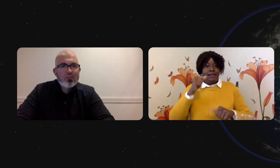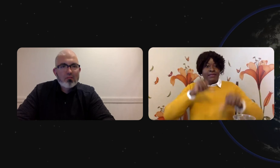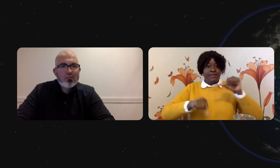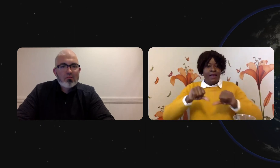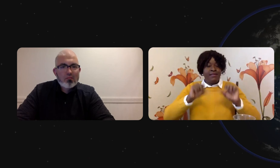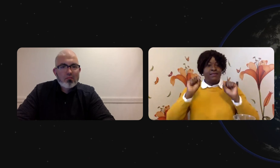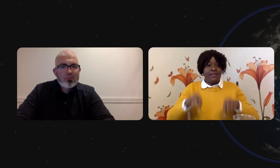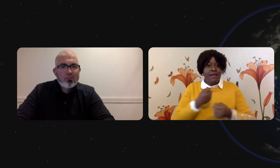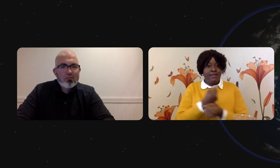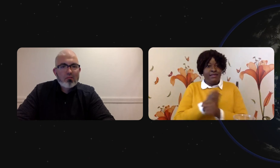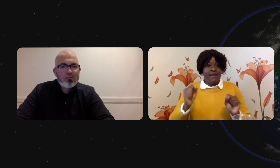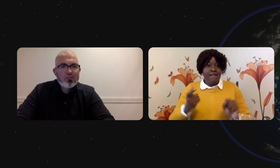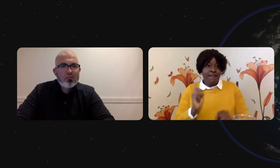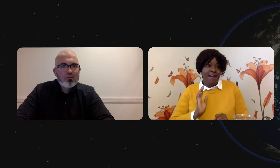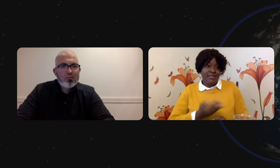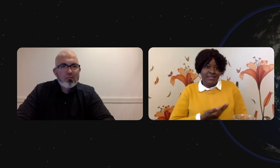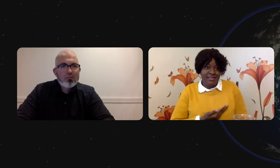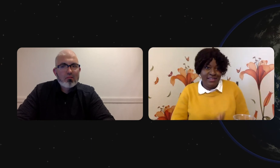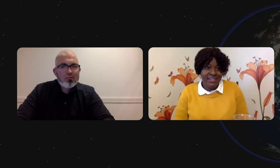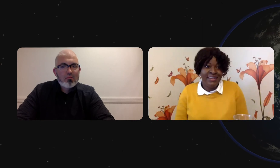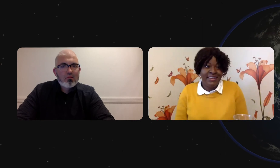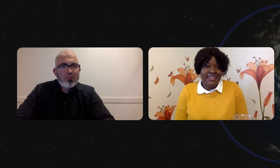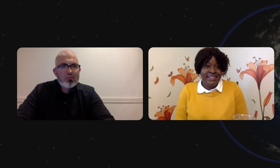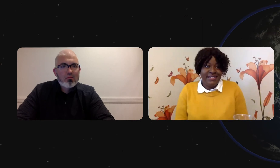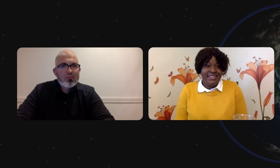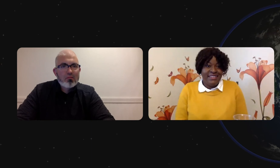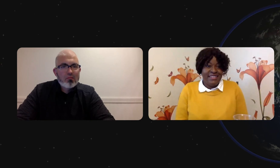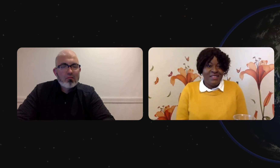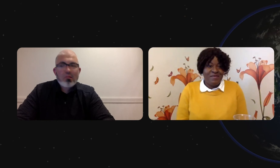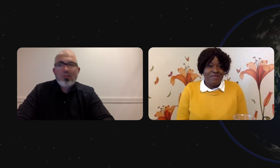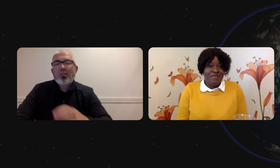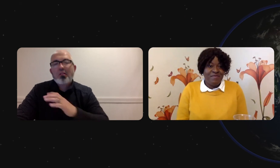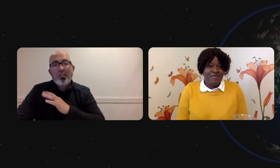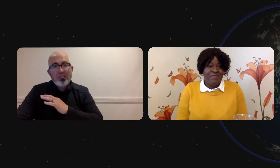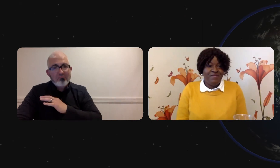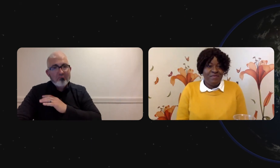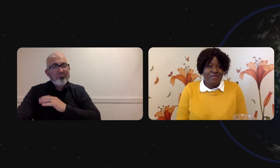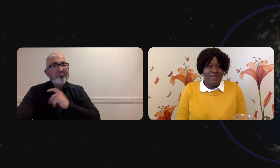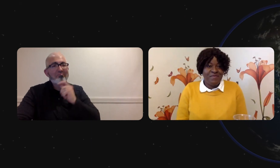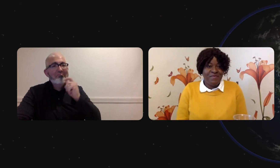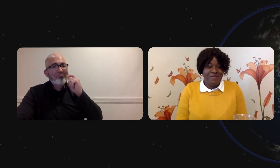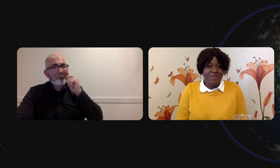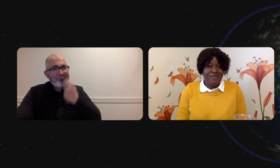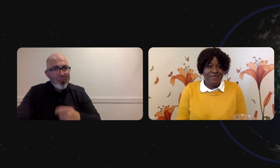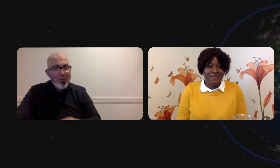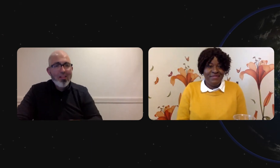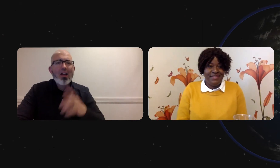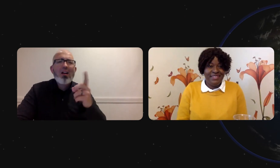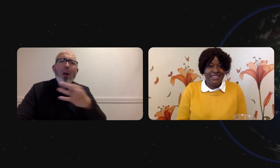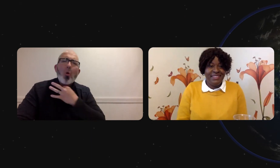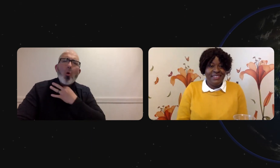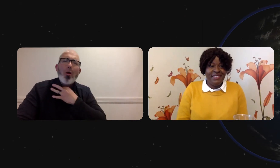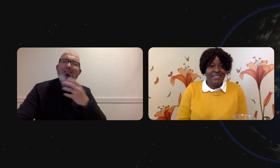Because I feel like science can save us. That's really neat.